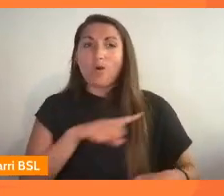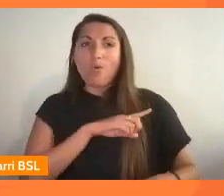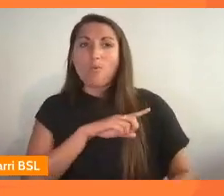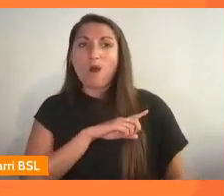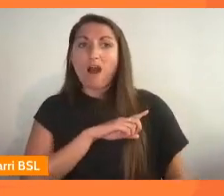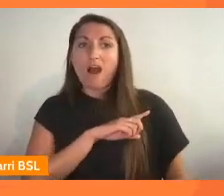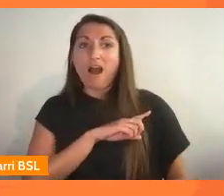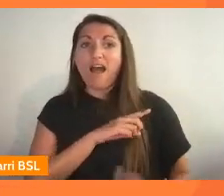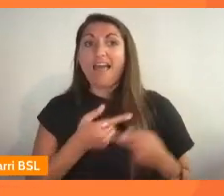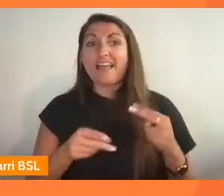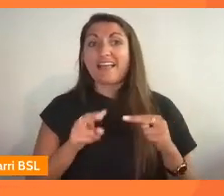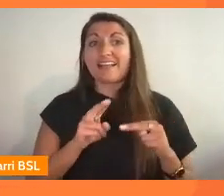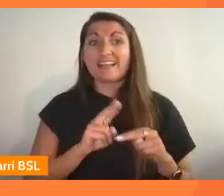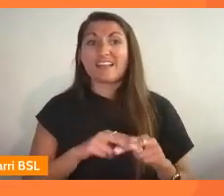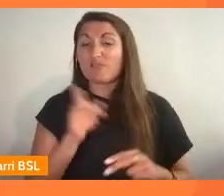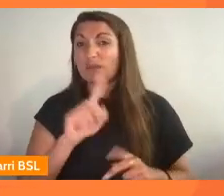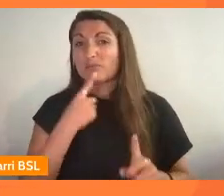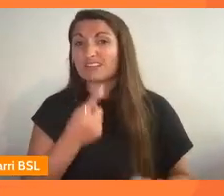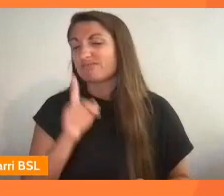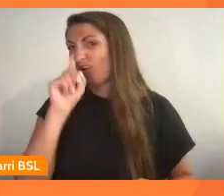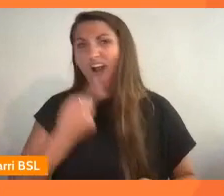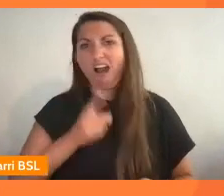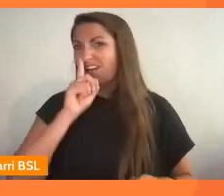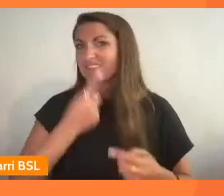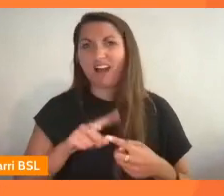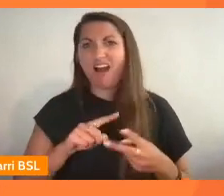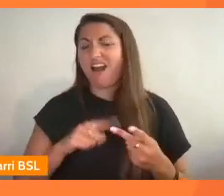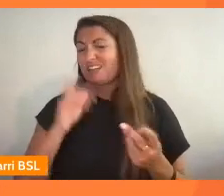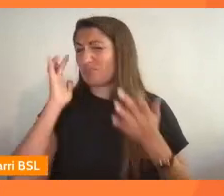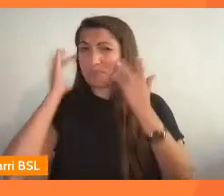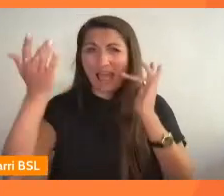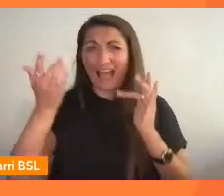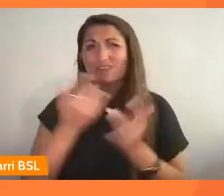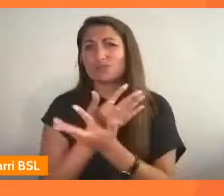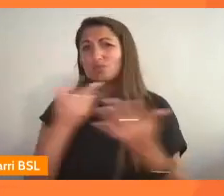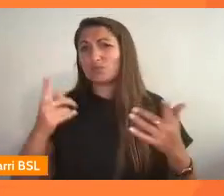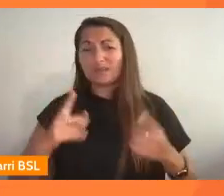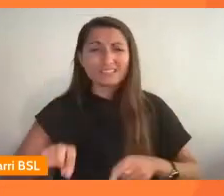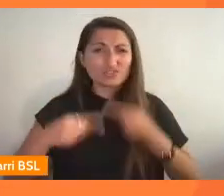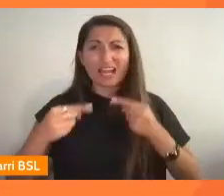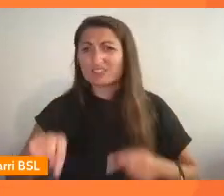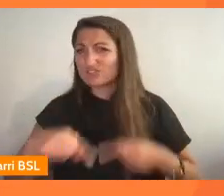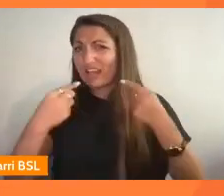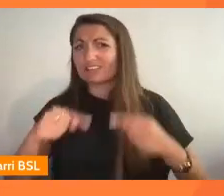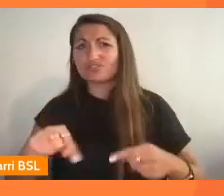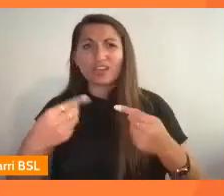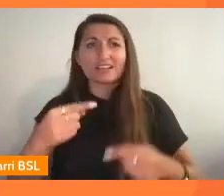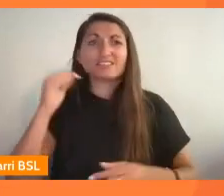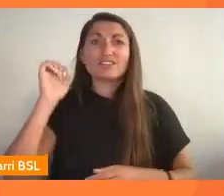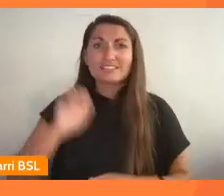It's really insane, there are too many variables. You are not just trying to create a great story in a visual spatial